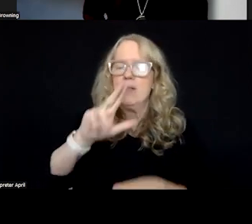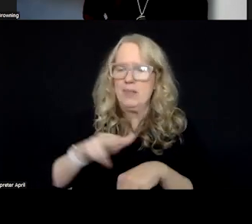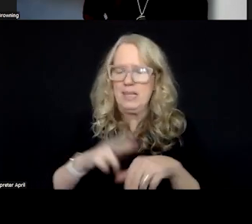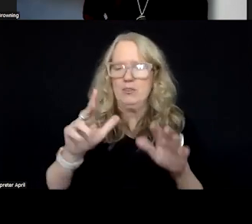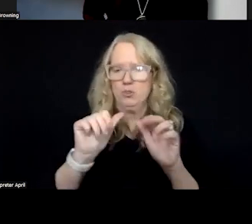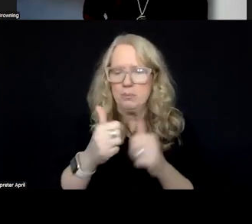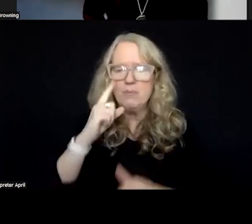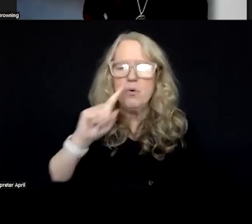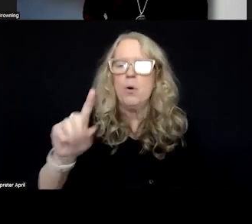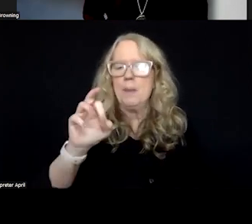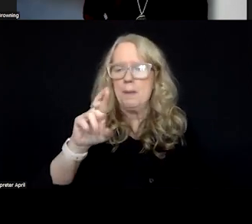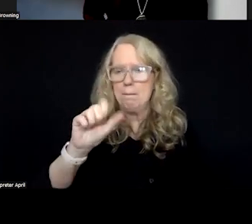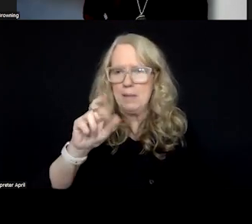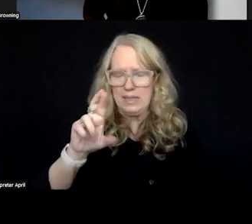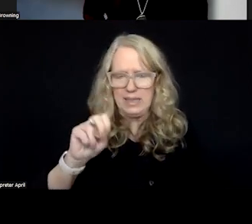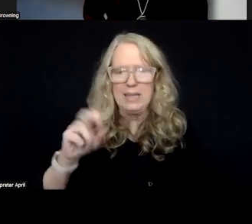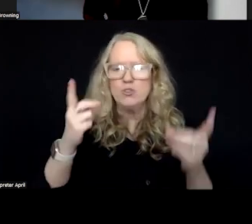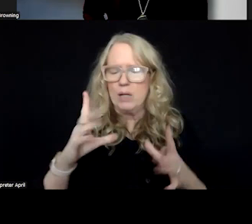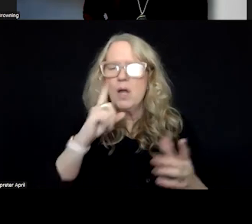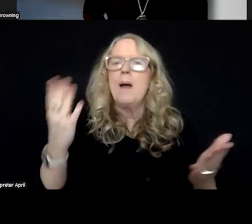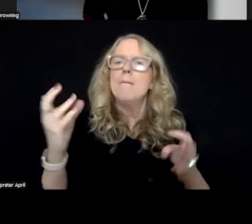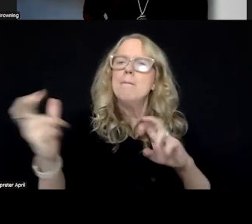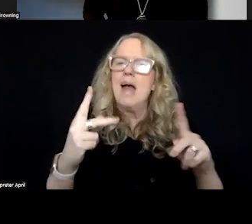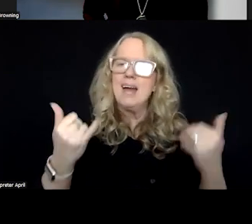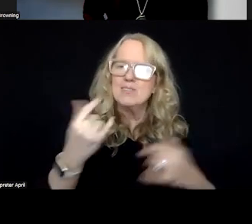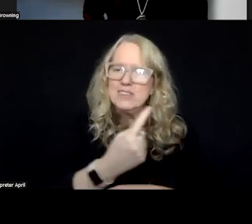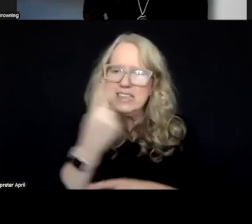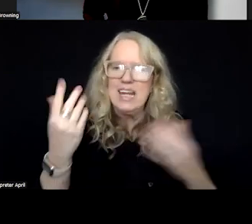MEDICAID DIRECTORS. I AM EXCITED TO BE YOUR HOST. WE HAVE A